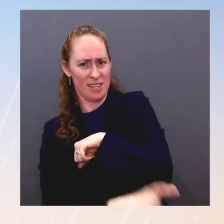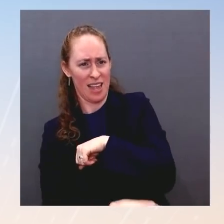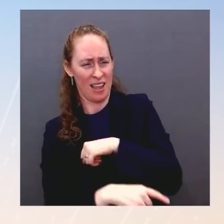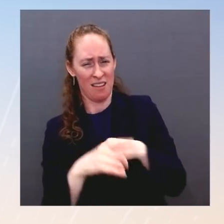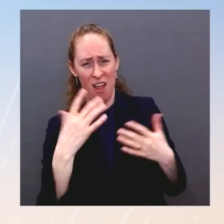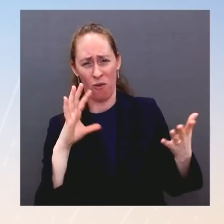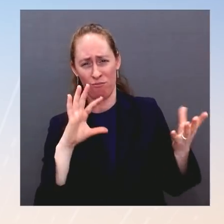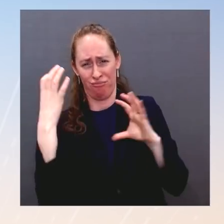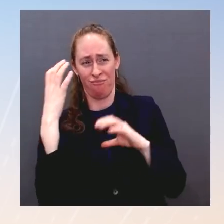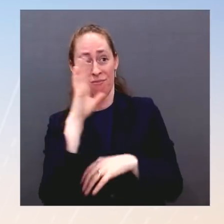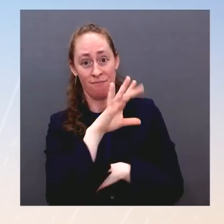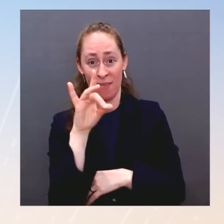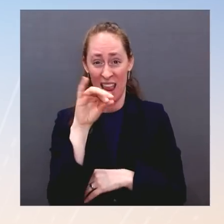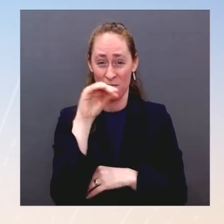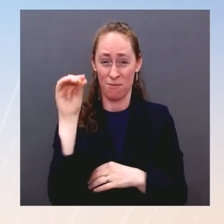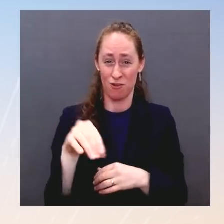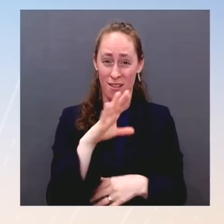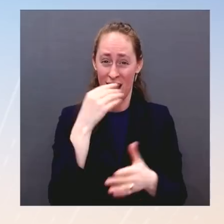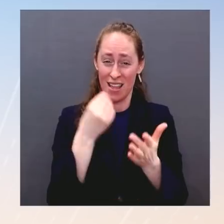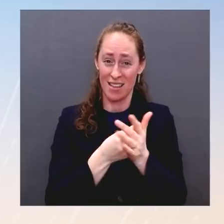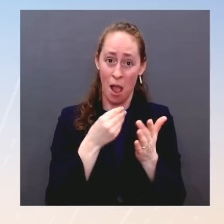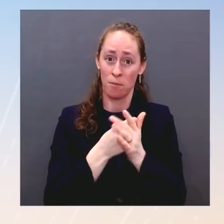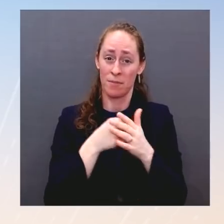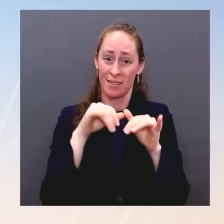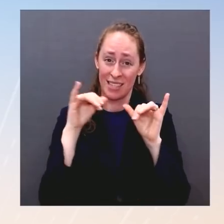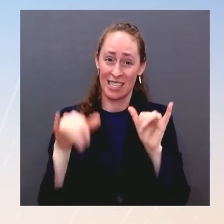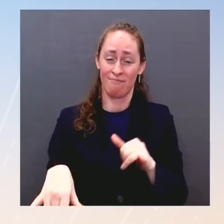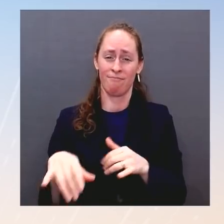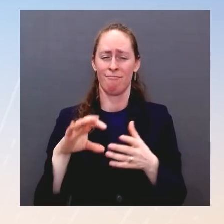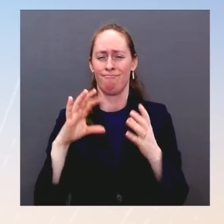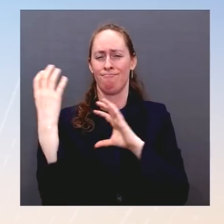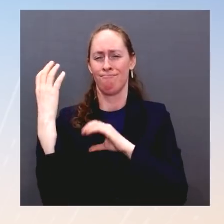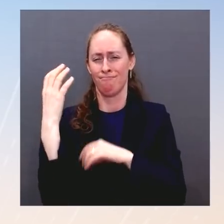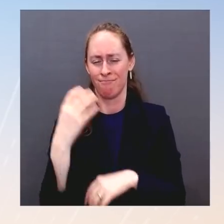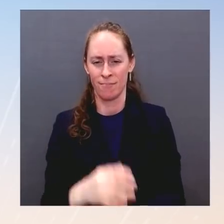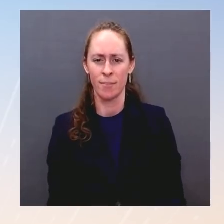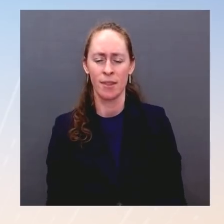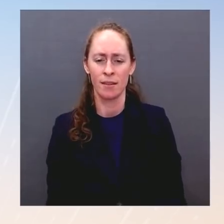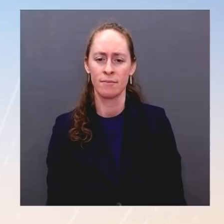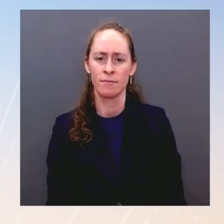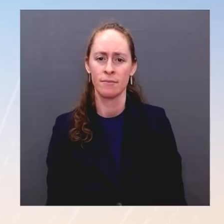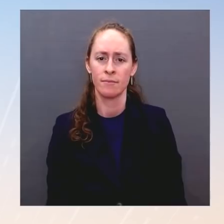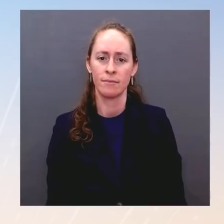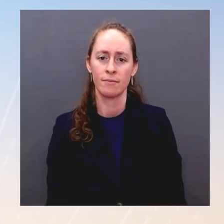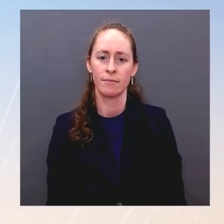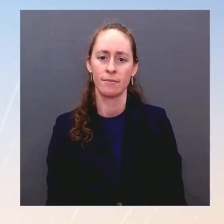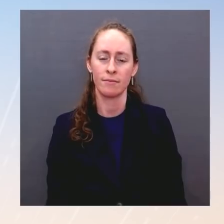there or steps that the President has taken, including export -- banning export controls;